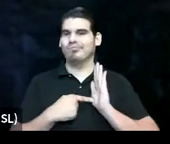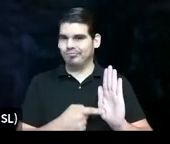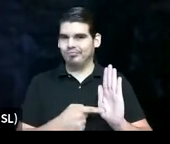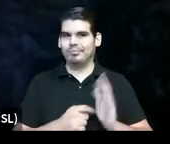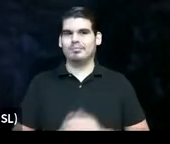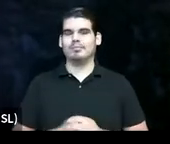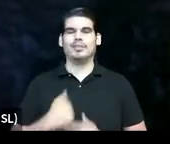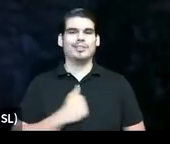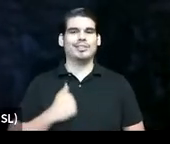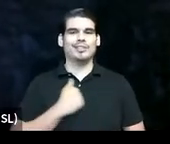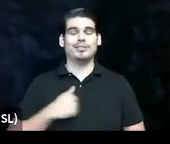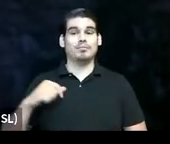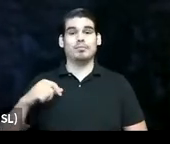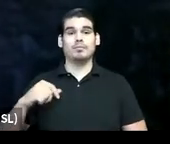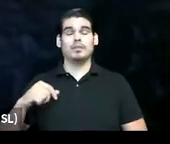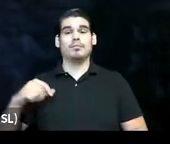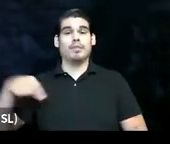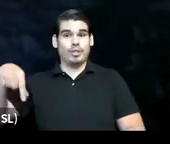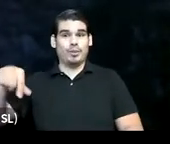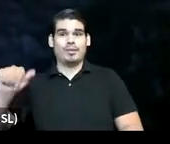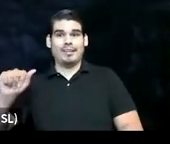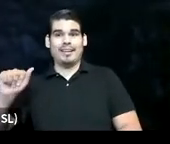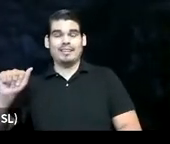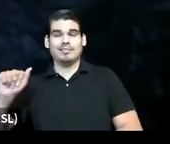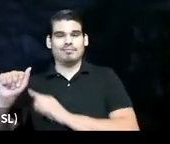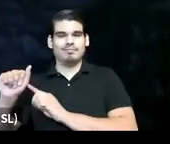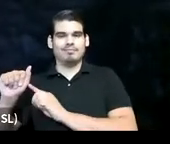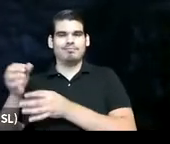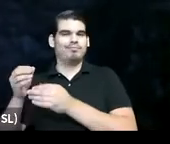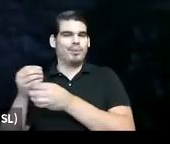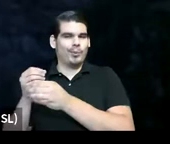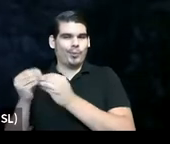And I thought this quote was kind of timely for us as student leaders and resolution writers